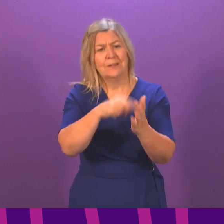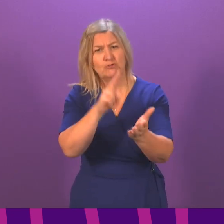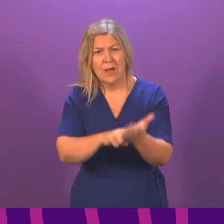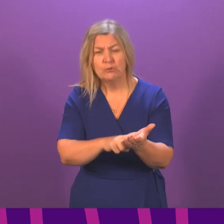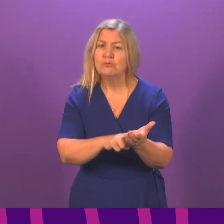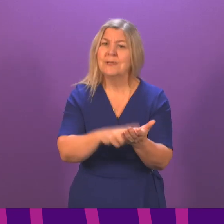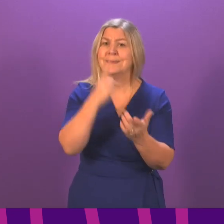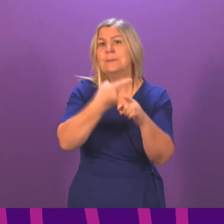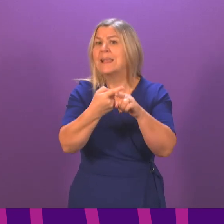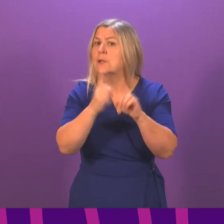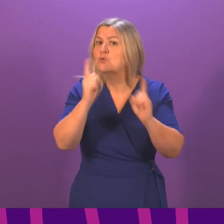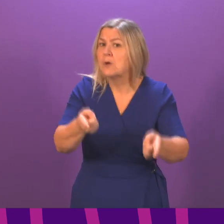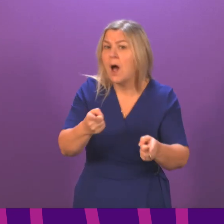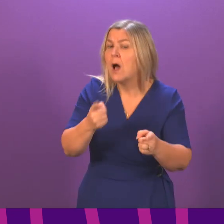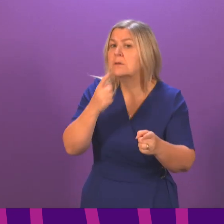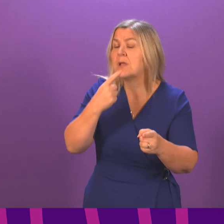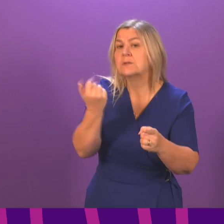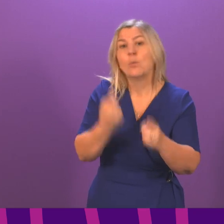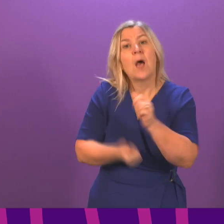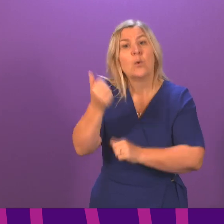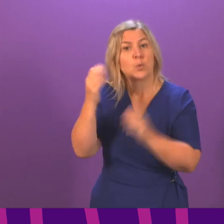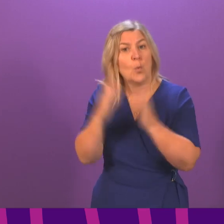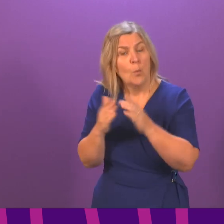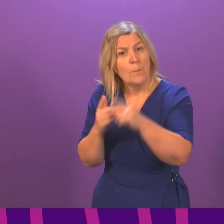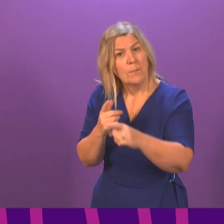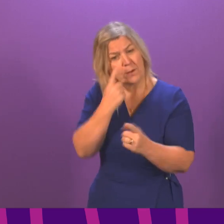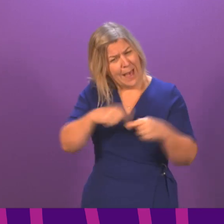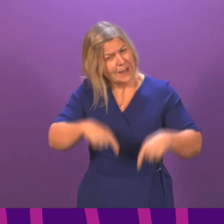The First Minister (Nicola Sturgeon): I am happy to look into that. There are legal